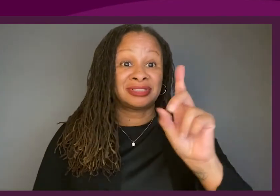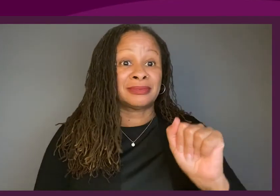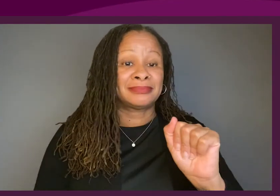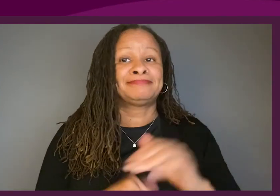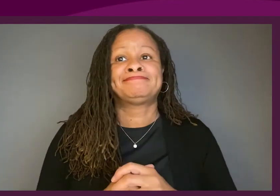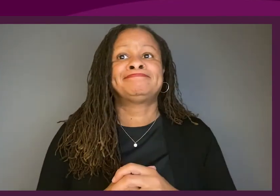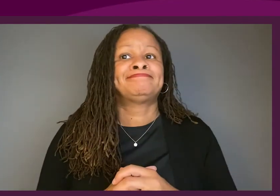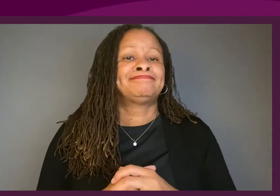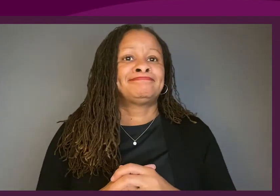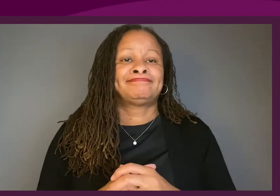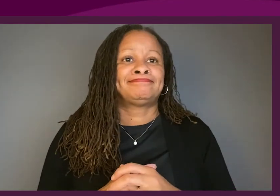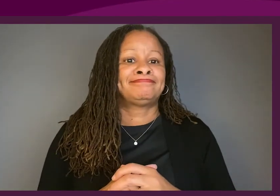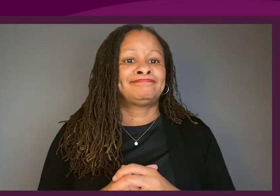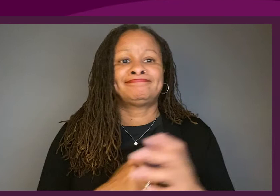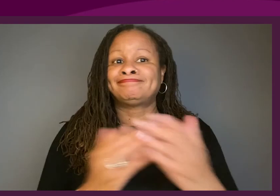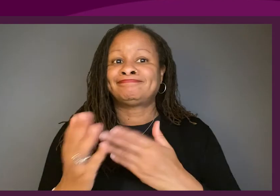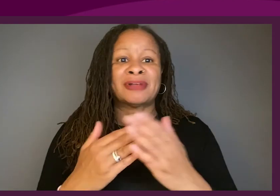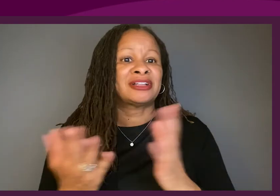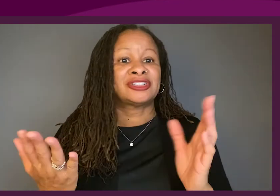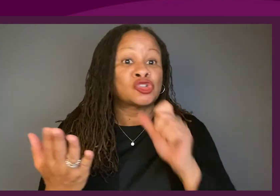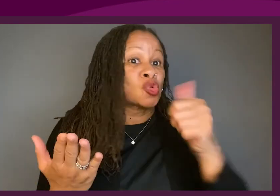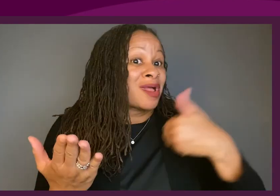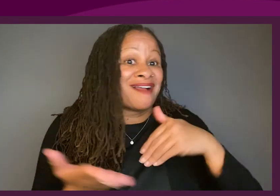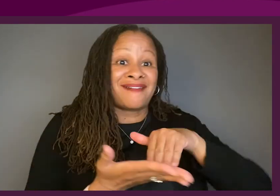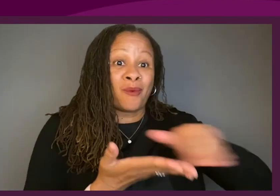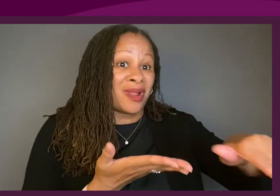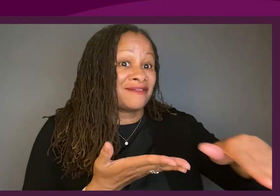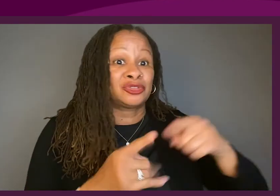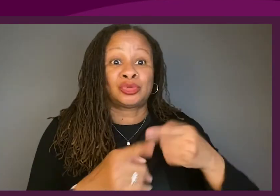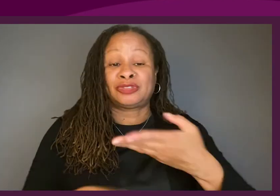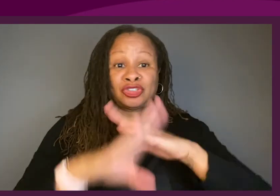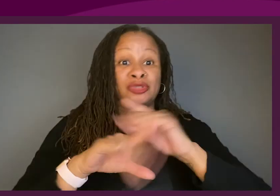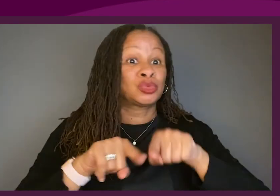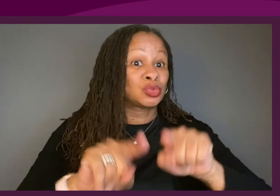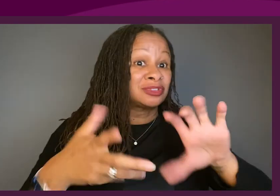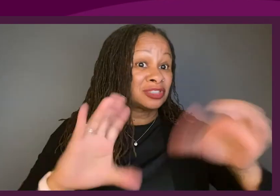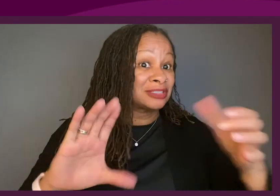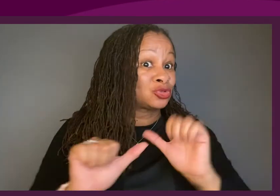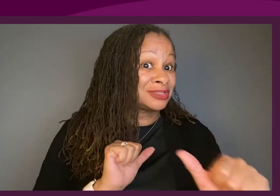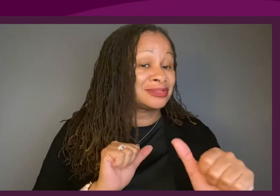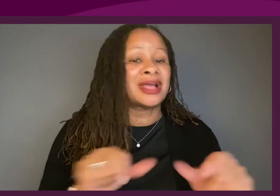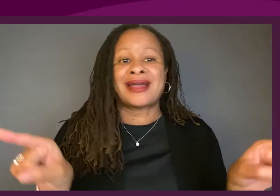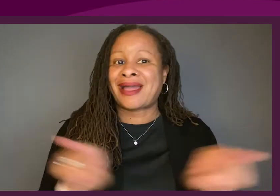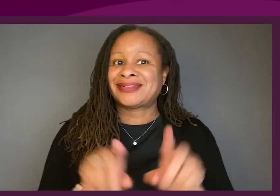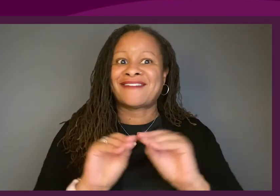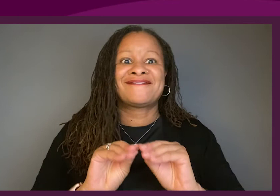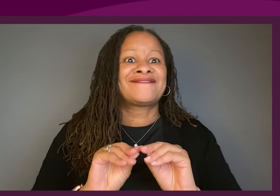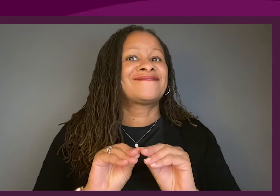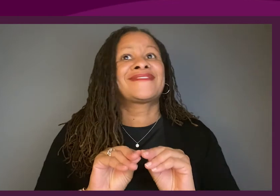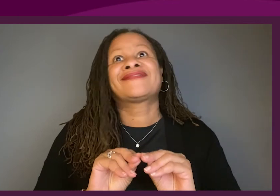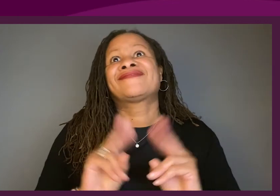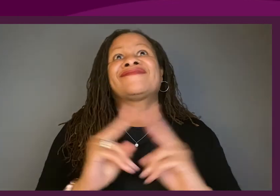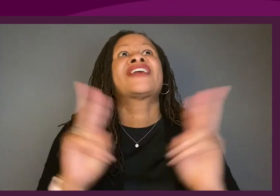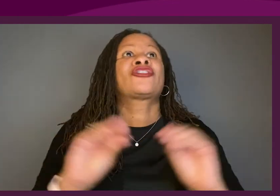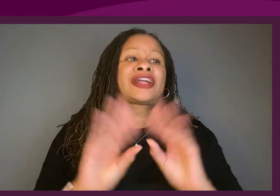and Human Services, Department of Homeland Security, and in a disaster, in a...